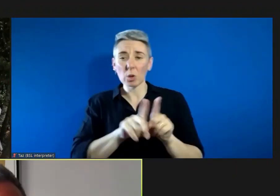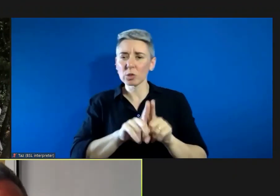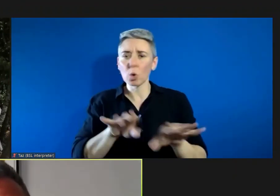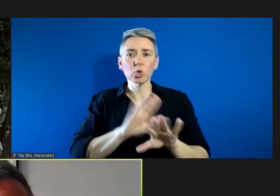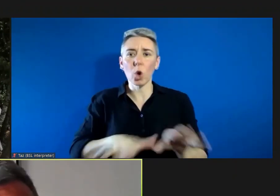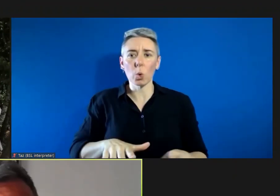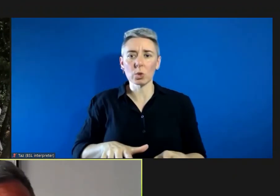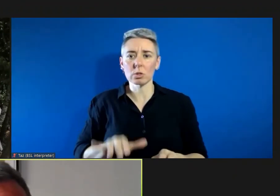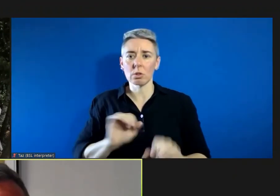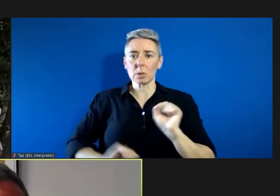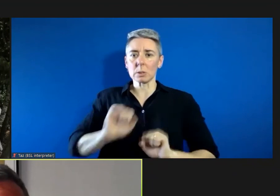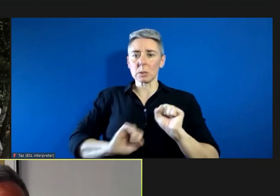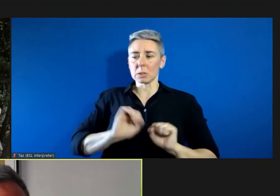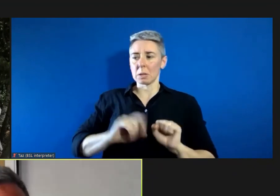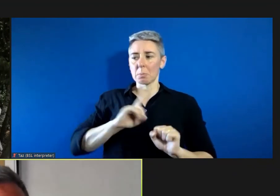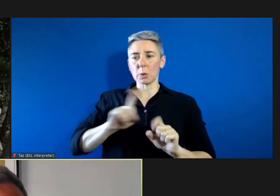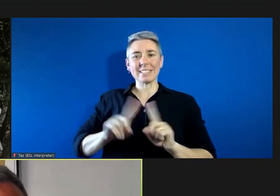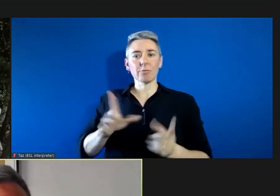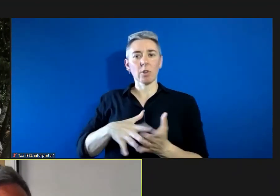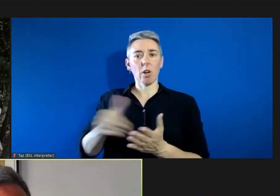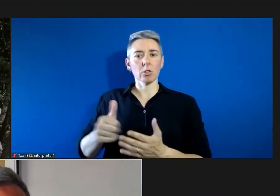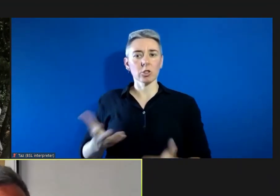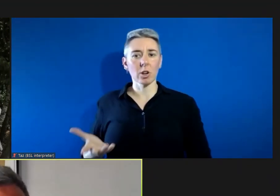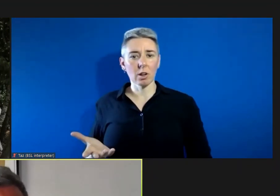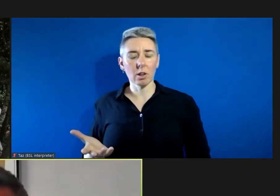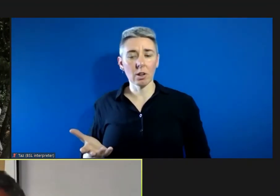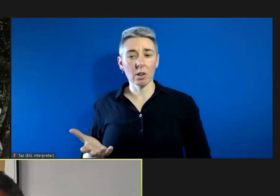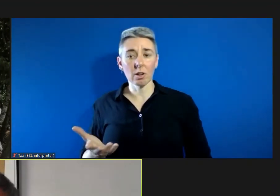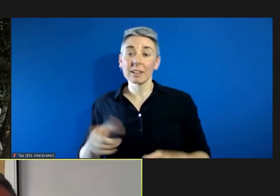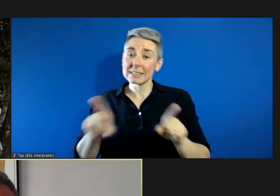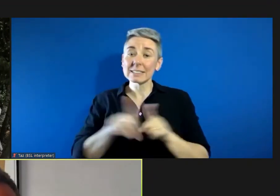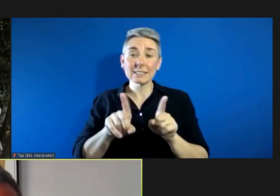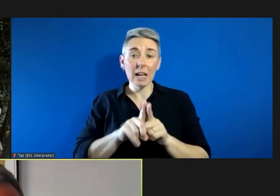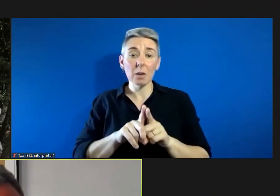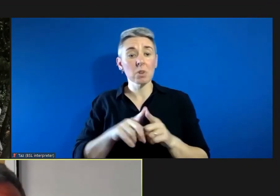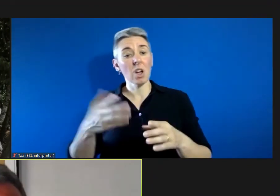and it goes across cultures. And quite often working class culture will be very different,